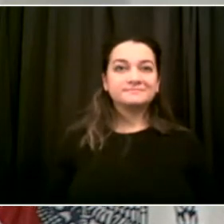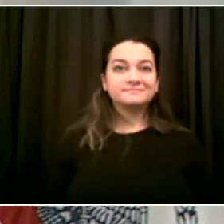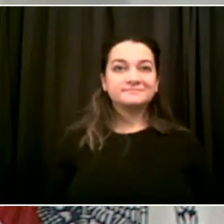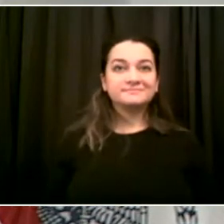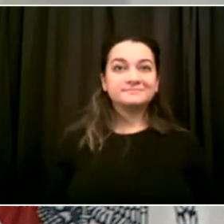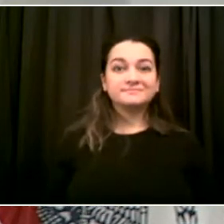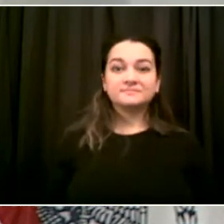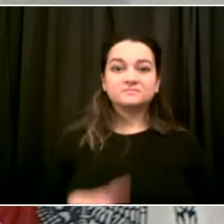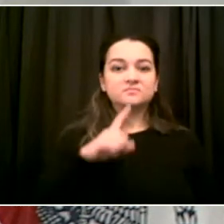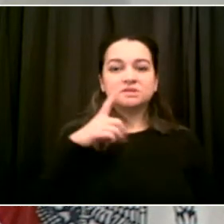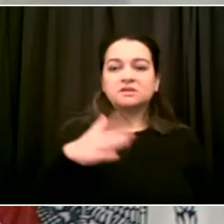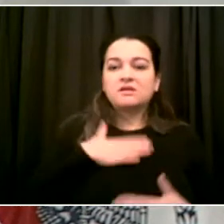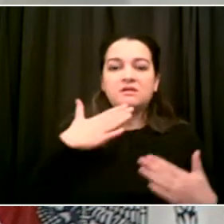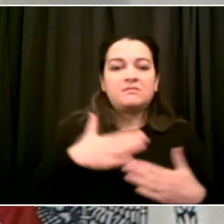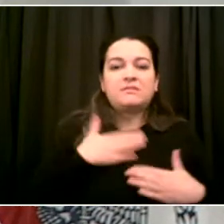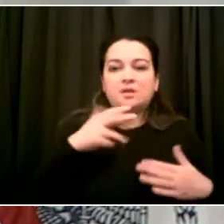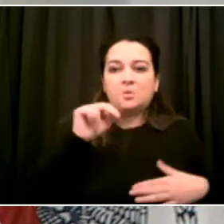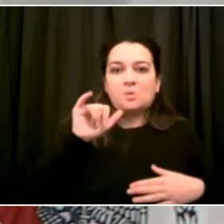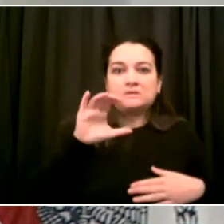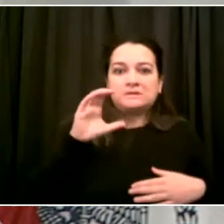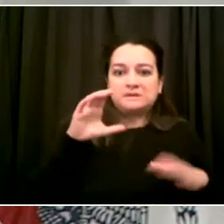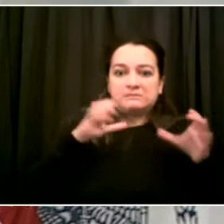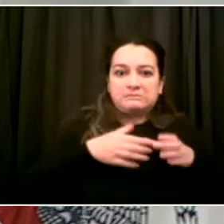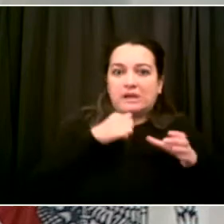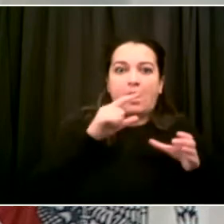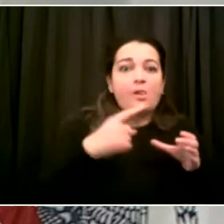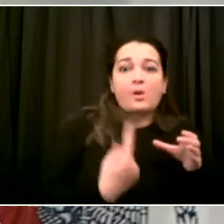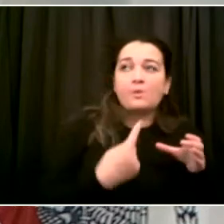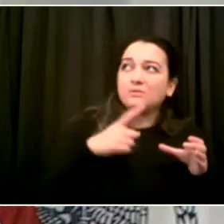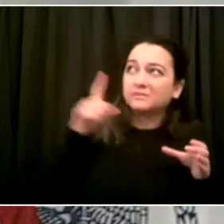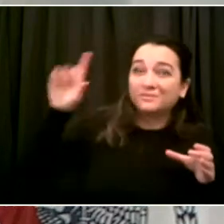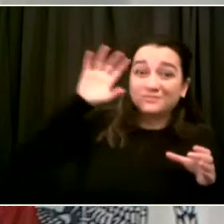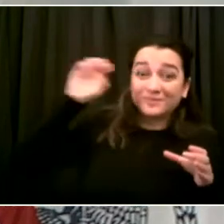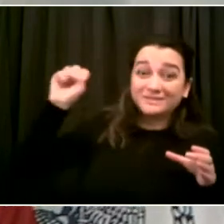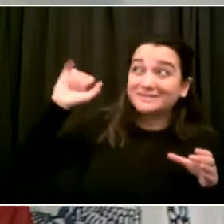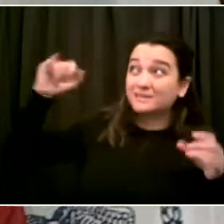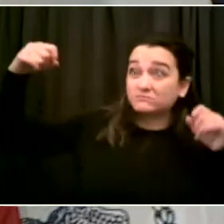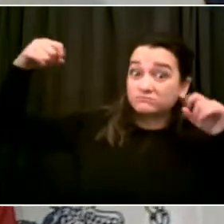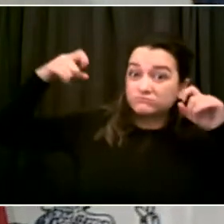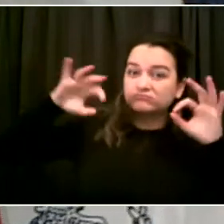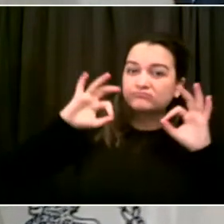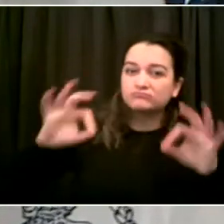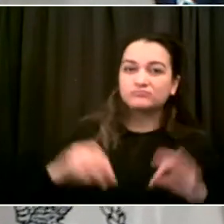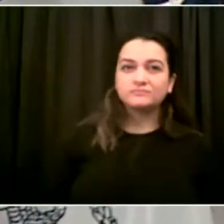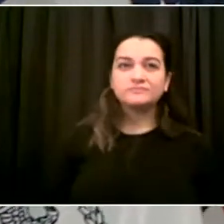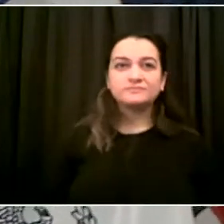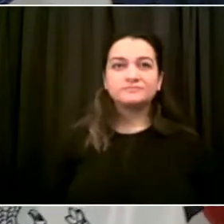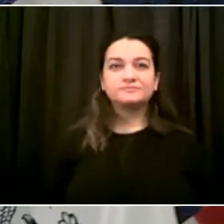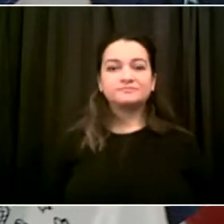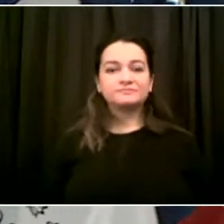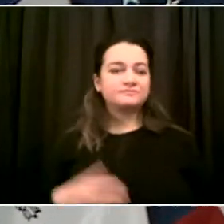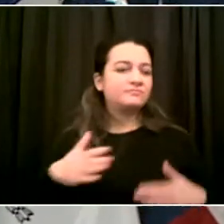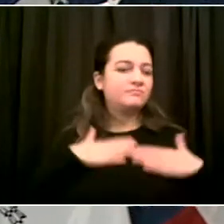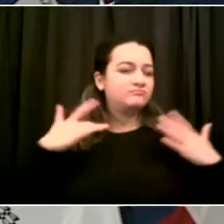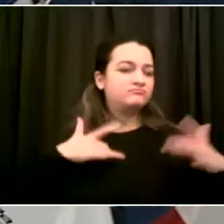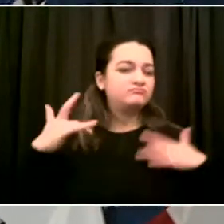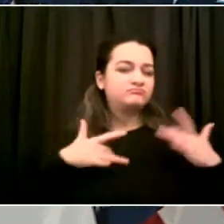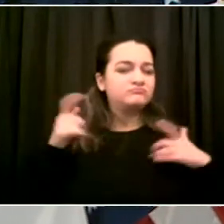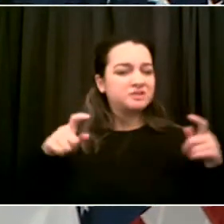READY WILLING AND ABLE. IT IS SO NICE, SO GOOD TO FINALLY HAVE A PARTNER IN WASHINGTON LEADING THE WAY IN HELPING U US GET THE JOB DONE. SOMETHING TO